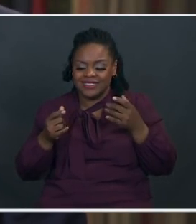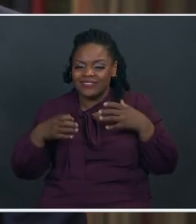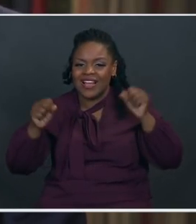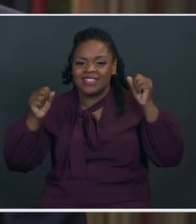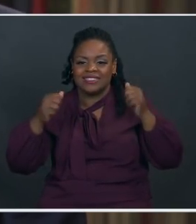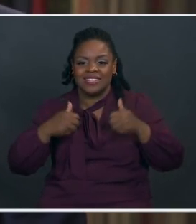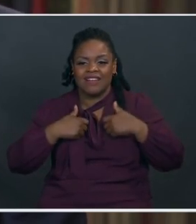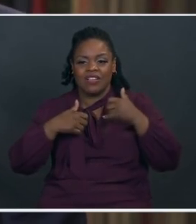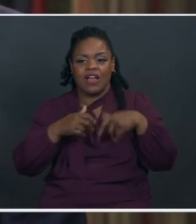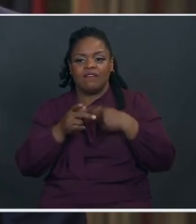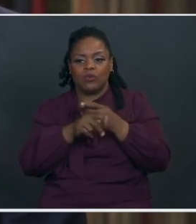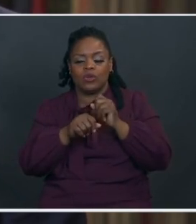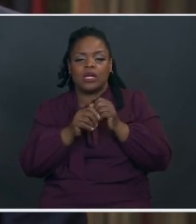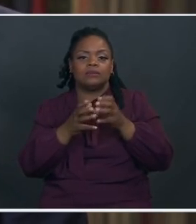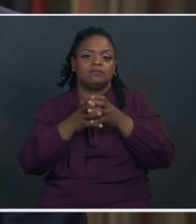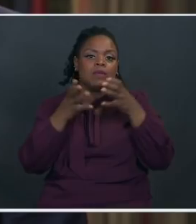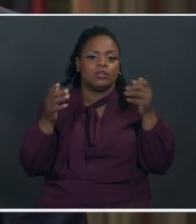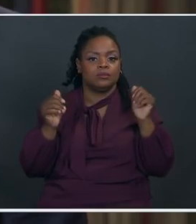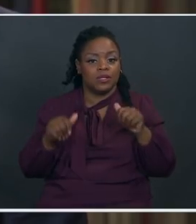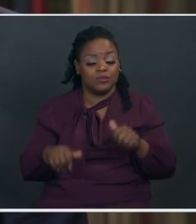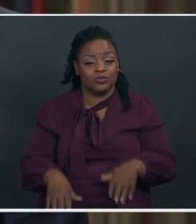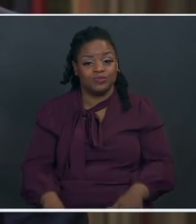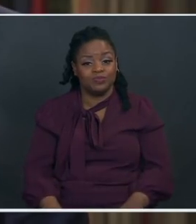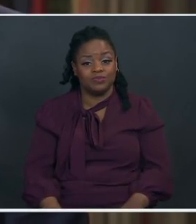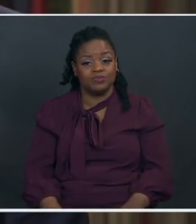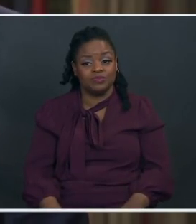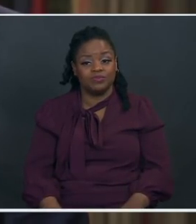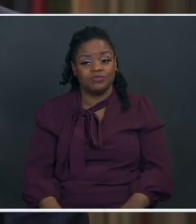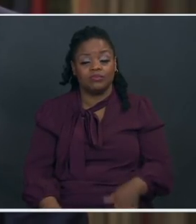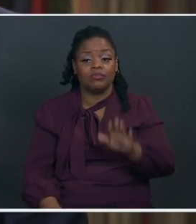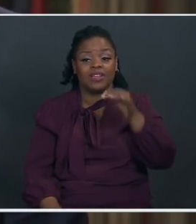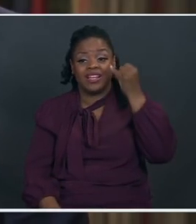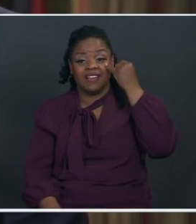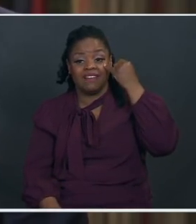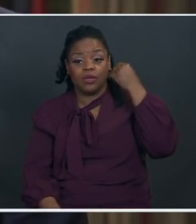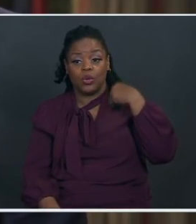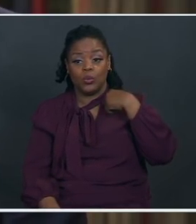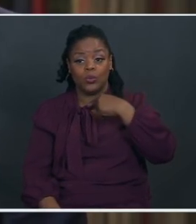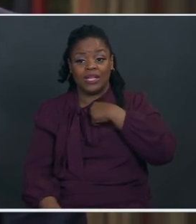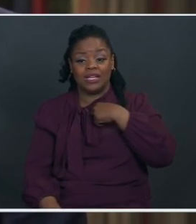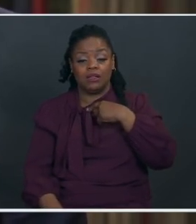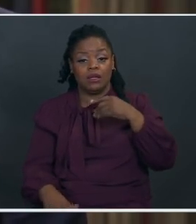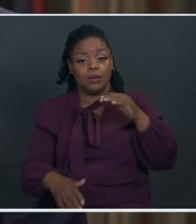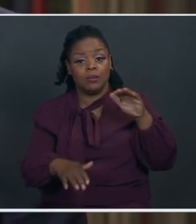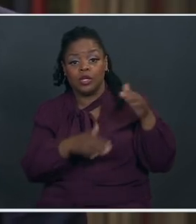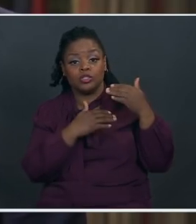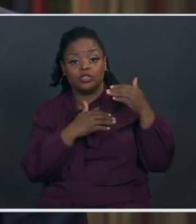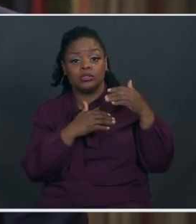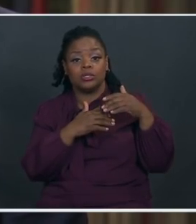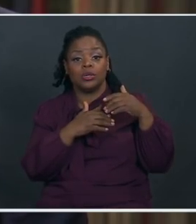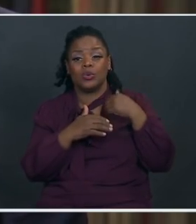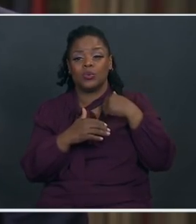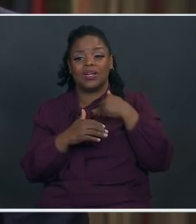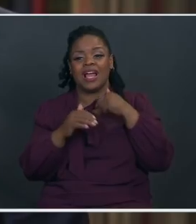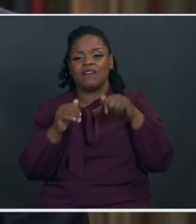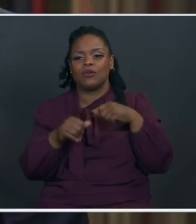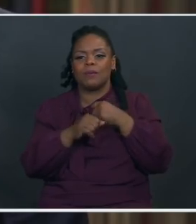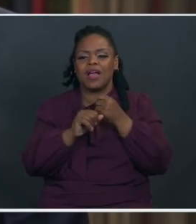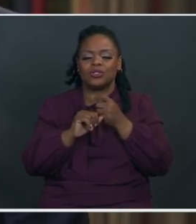To the extent that we run into those physical limitations, we have to make sure that that the vaccines that are produced